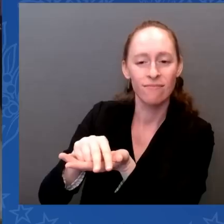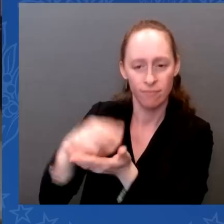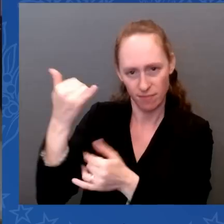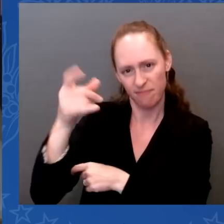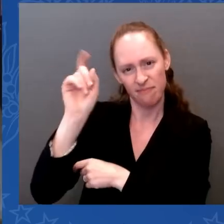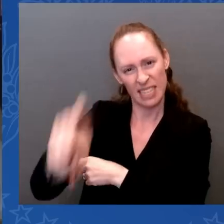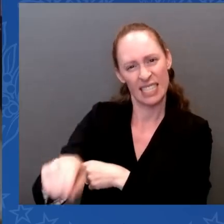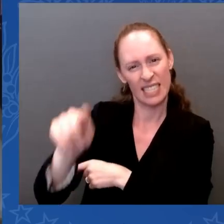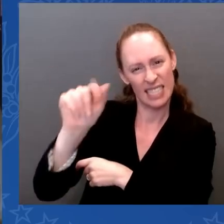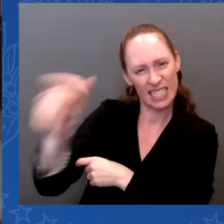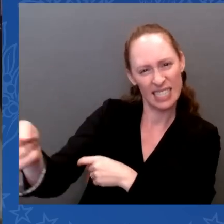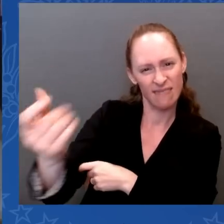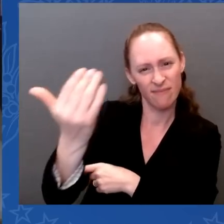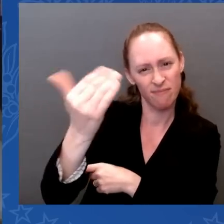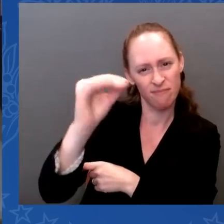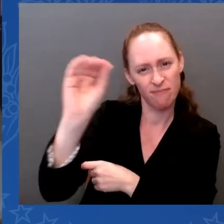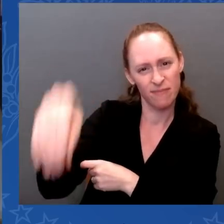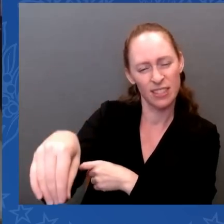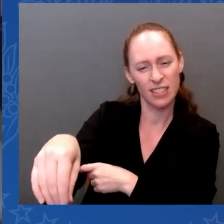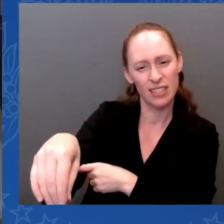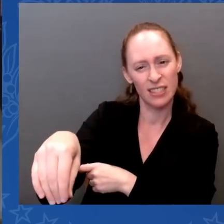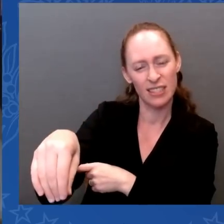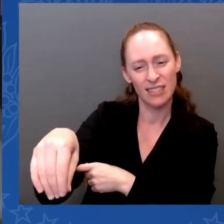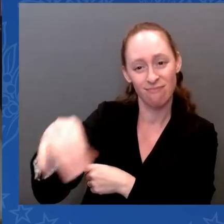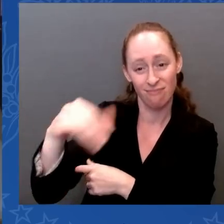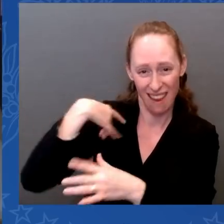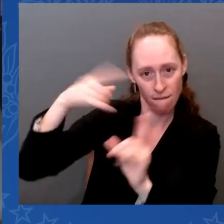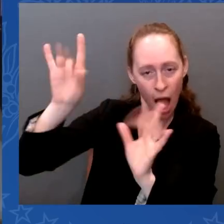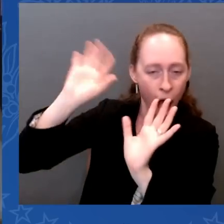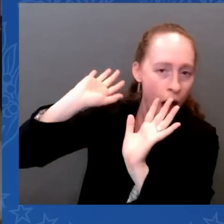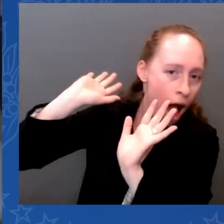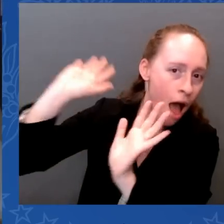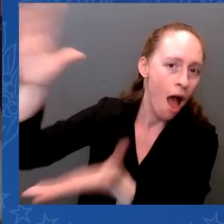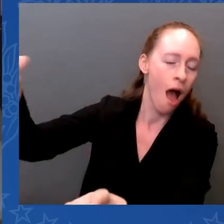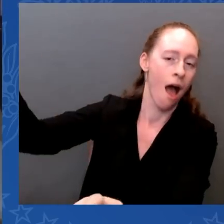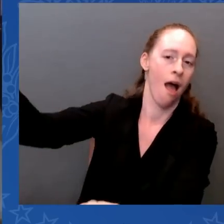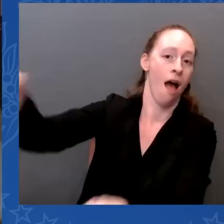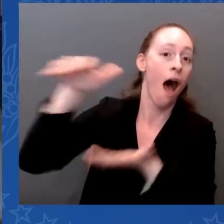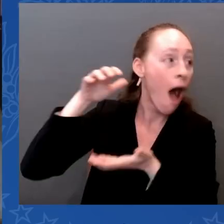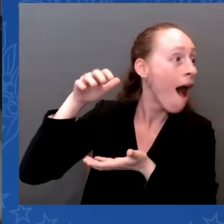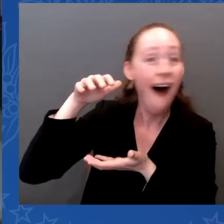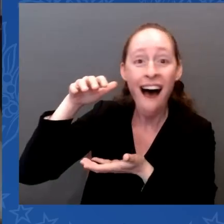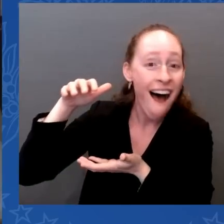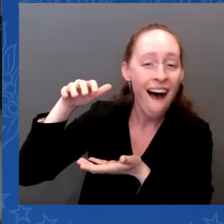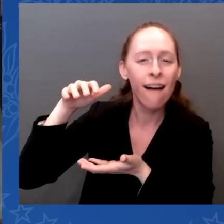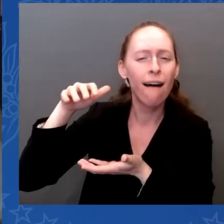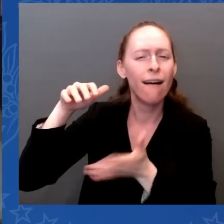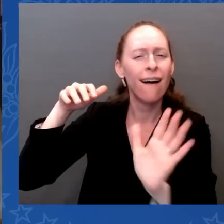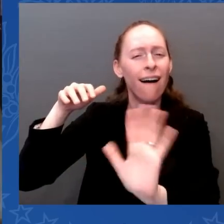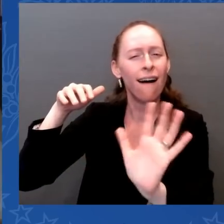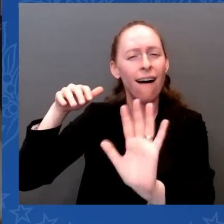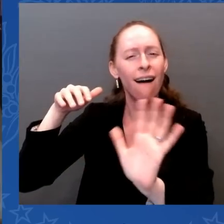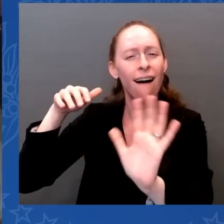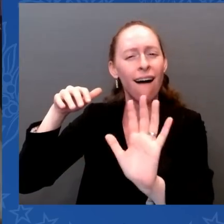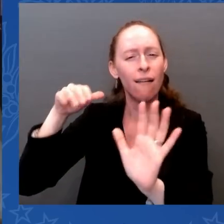Fifteen percent minimum. That's it. That's it. The days of billion-dollar companies